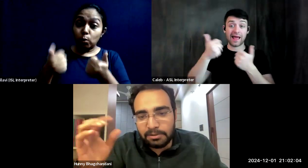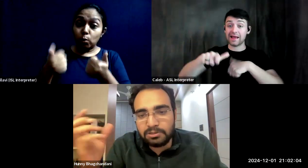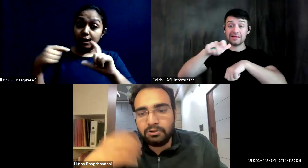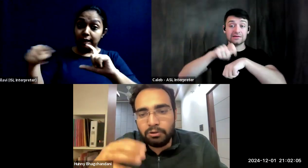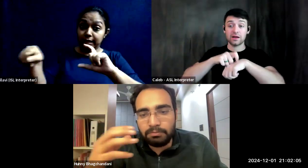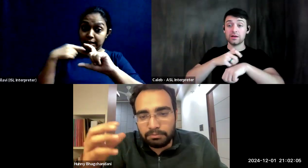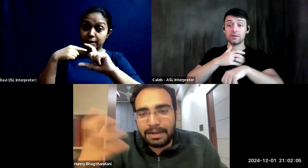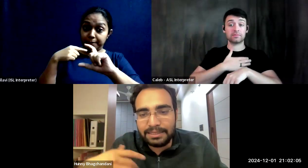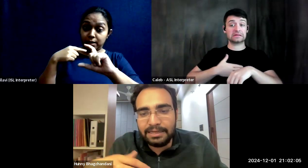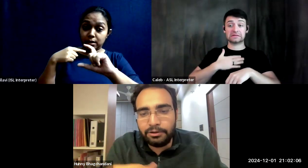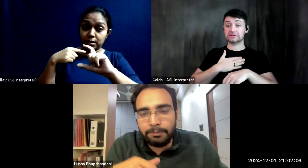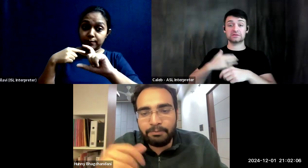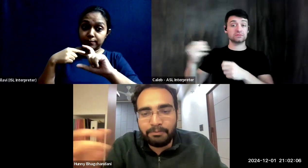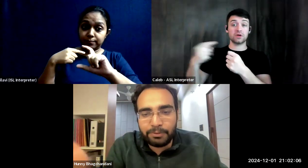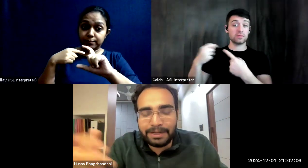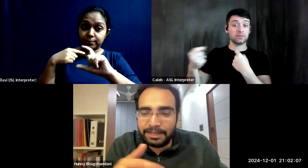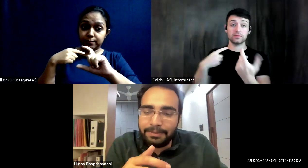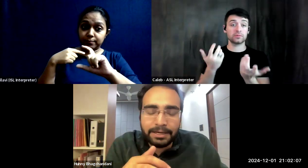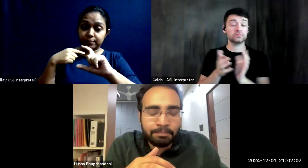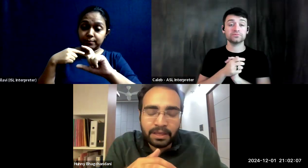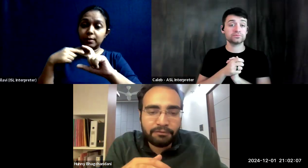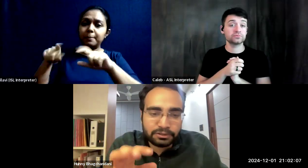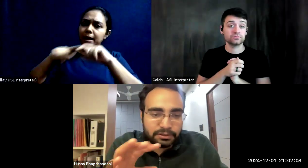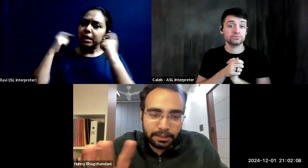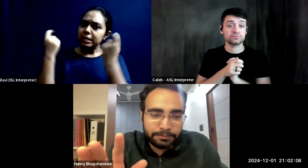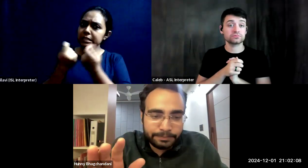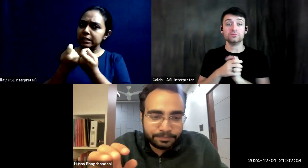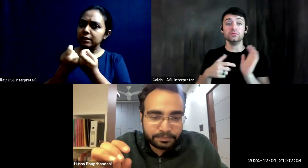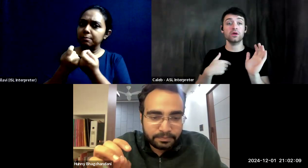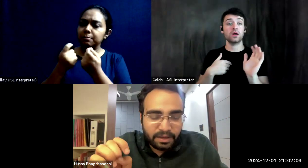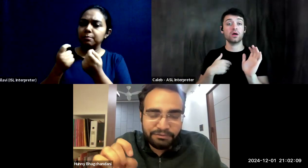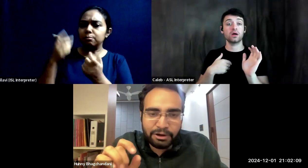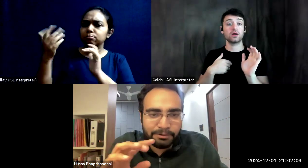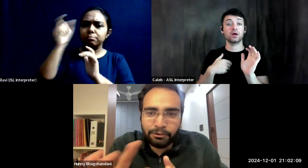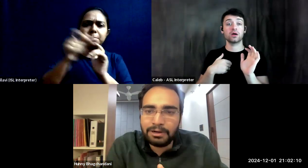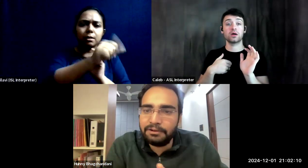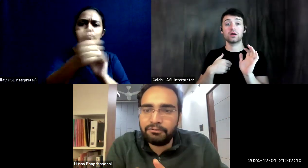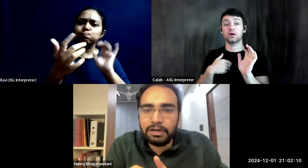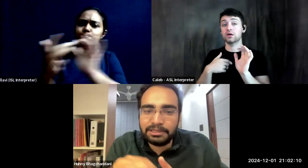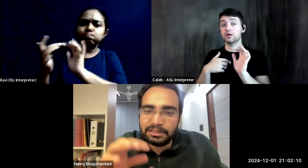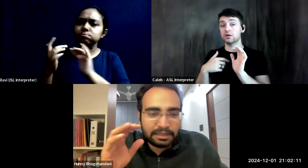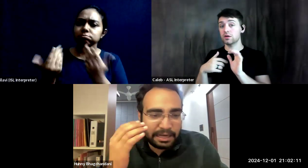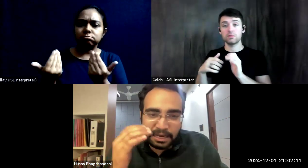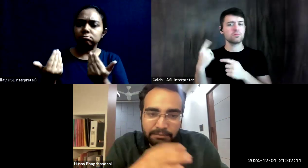I am also marked in look from my team and of course uh We are open for all kind of collaboration